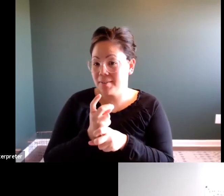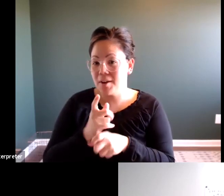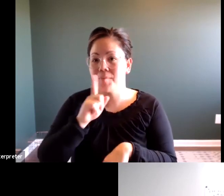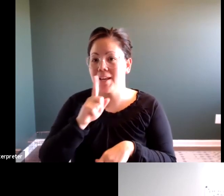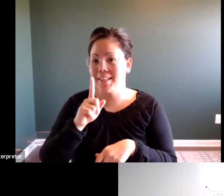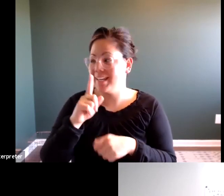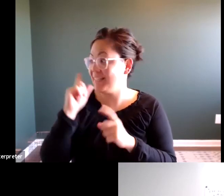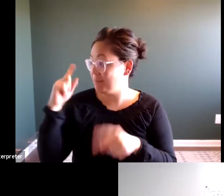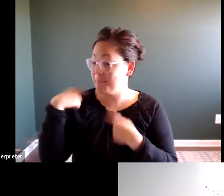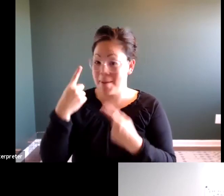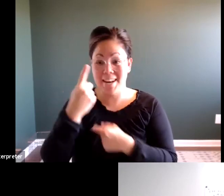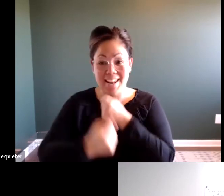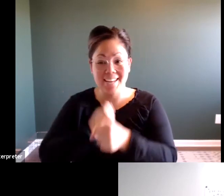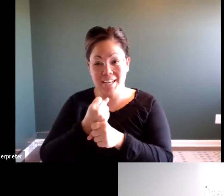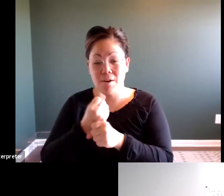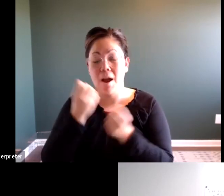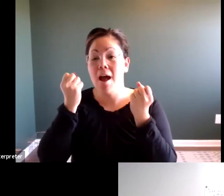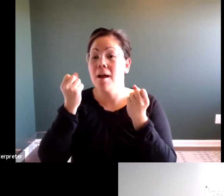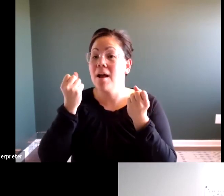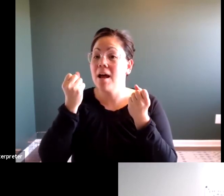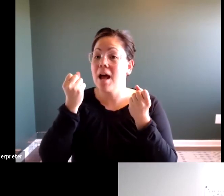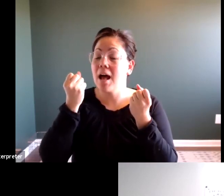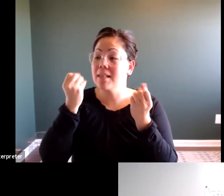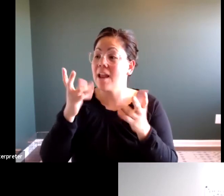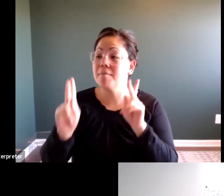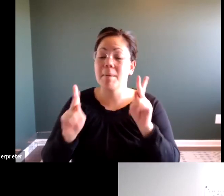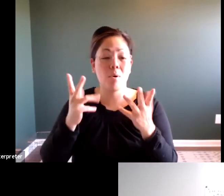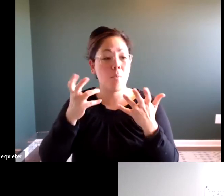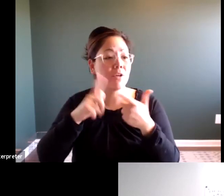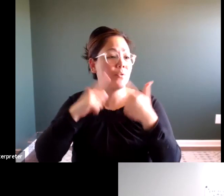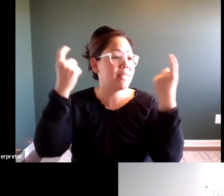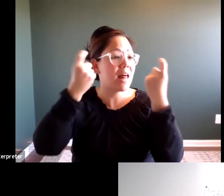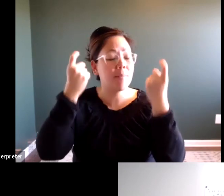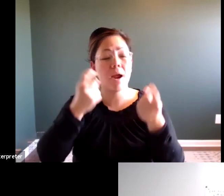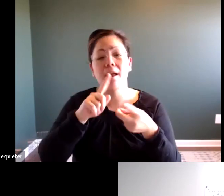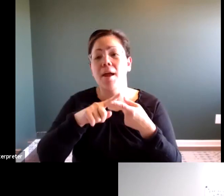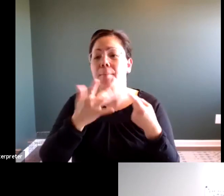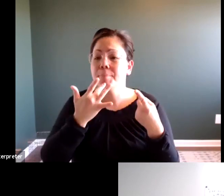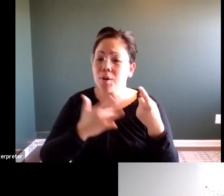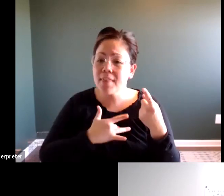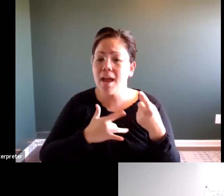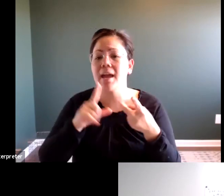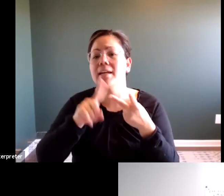so there's been lots of things people have wanted to to celebrate, right? Birthdays, weddings,